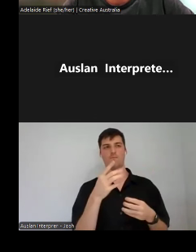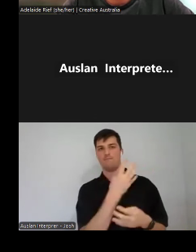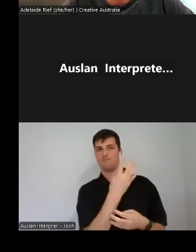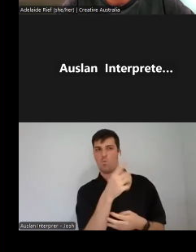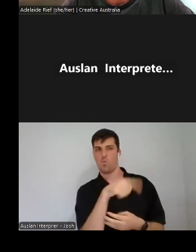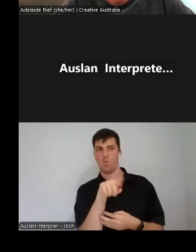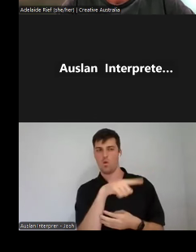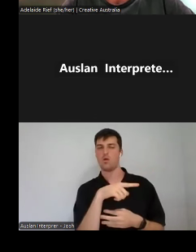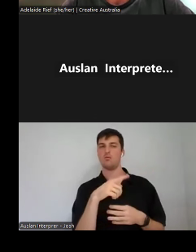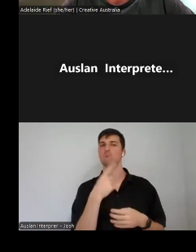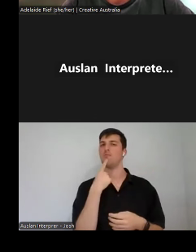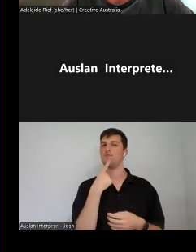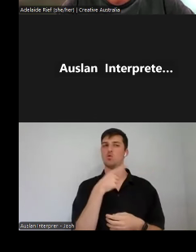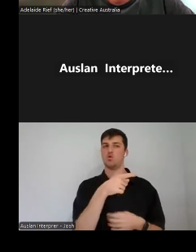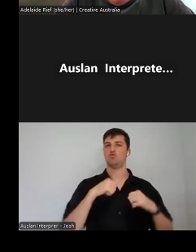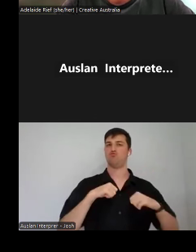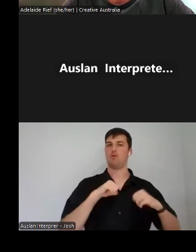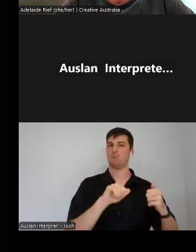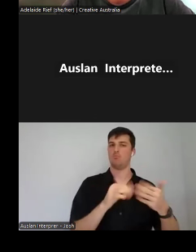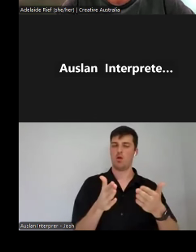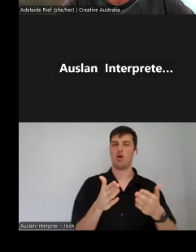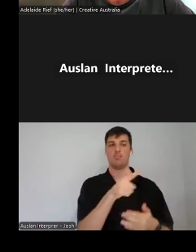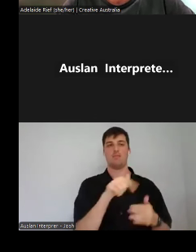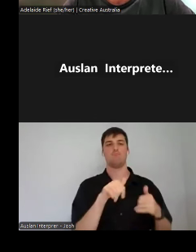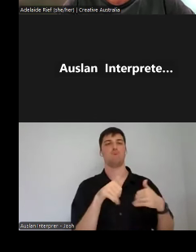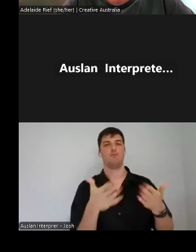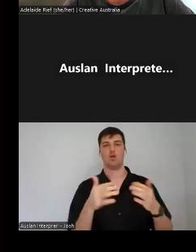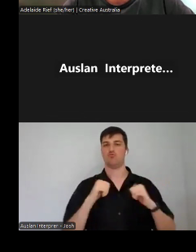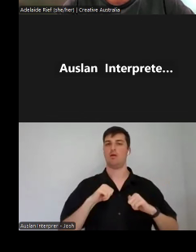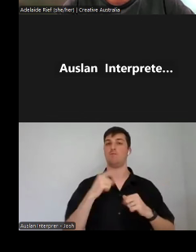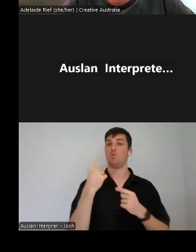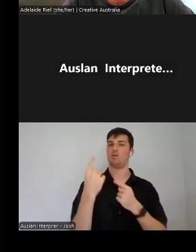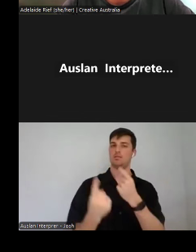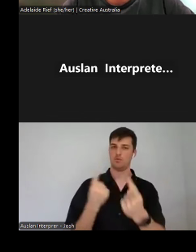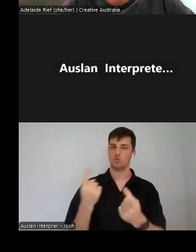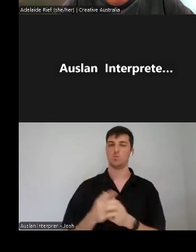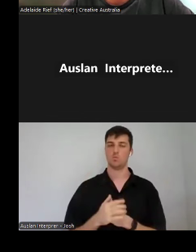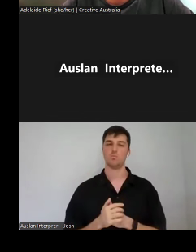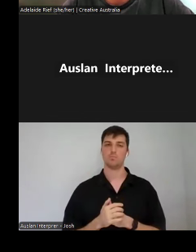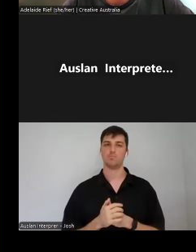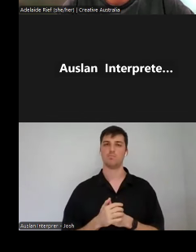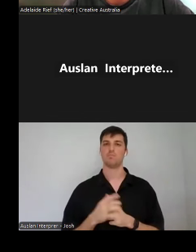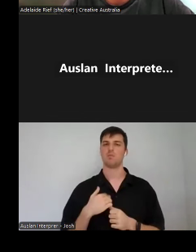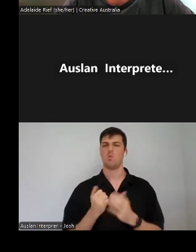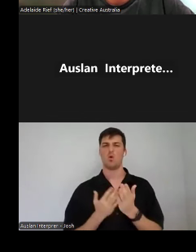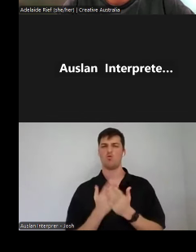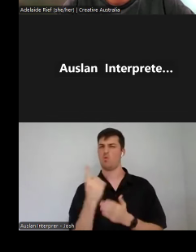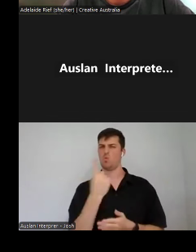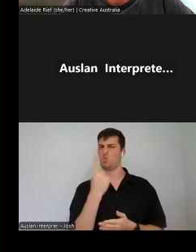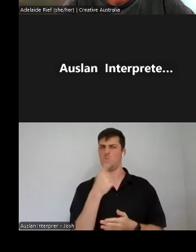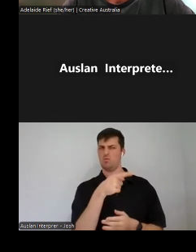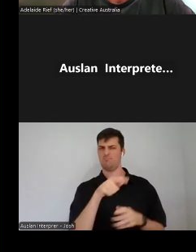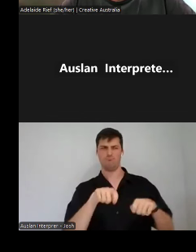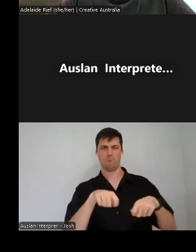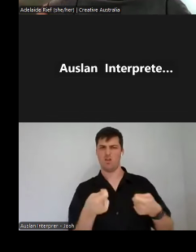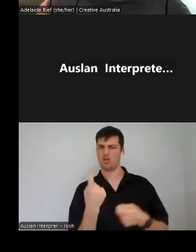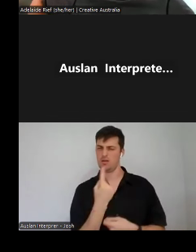to individuals. And I will in a moment go through who those training providers are. You can also see